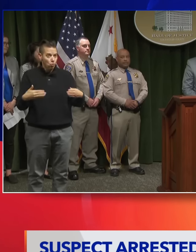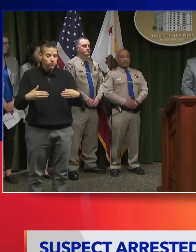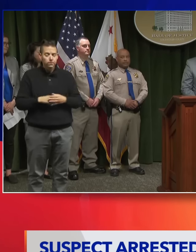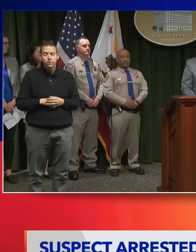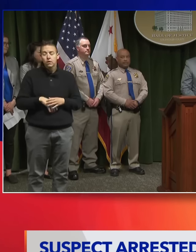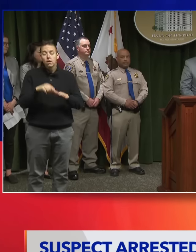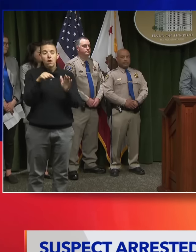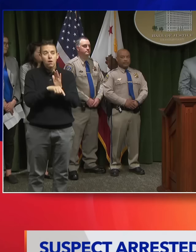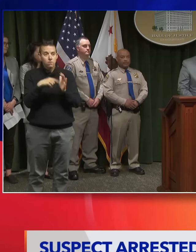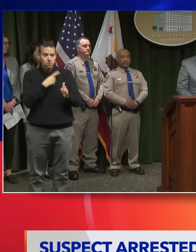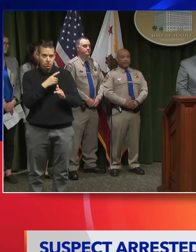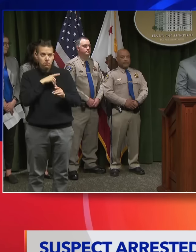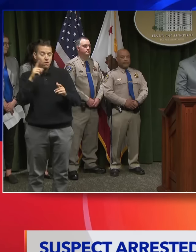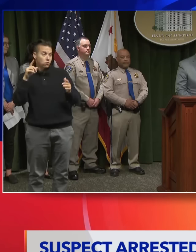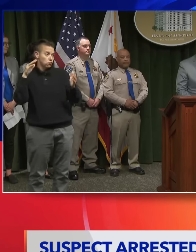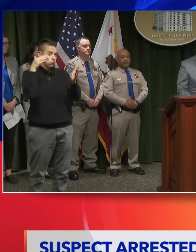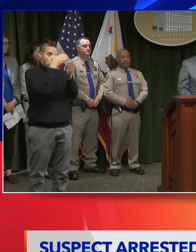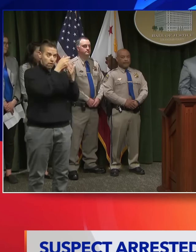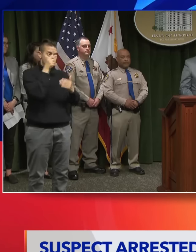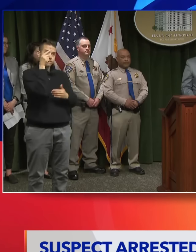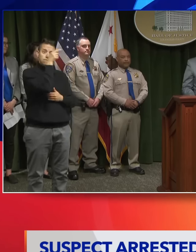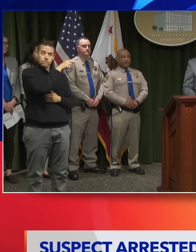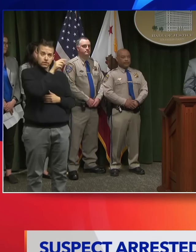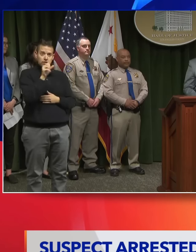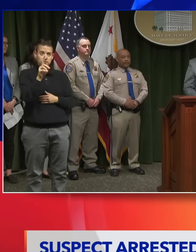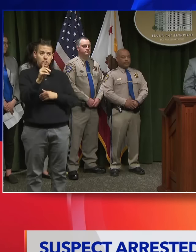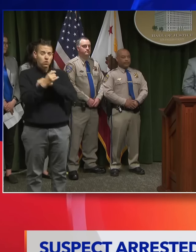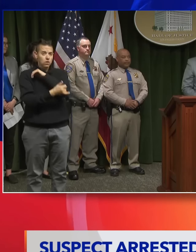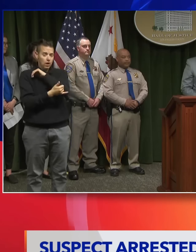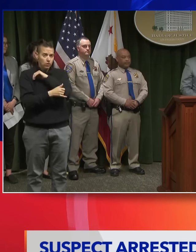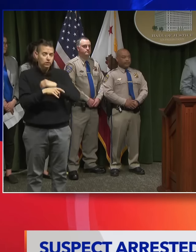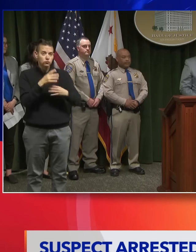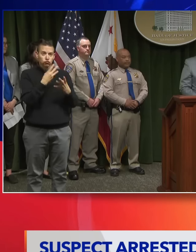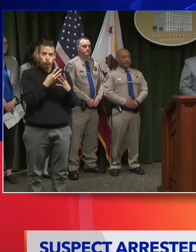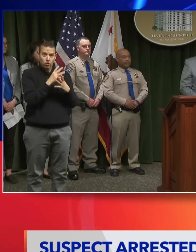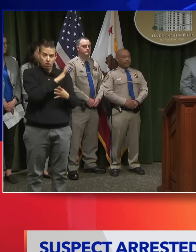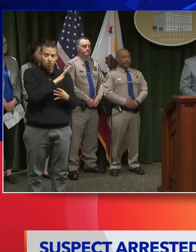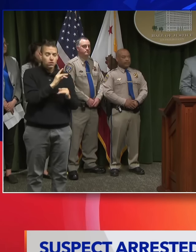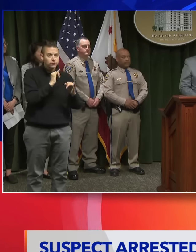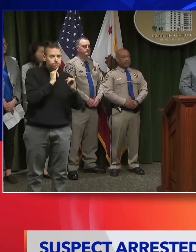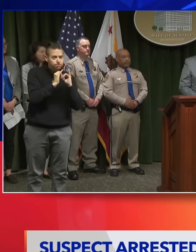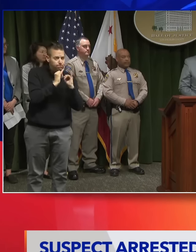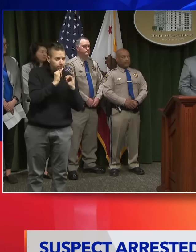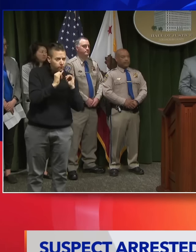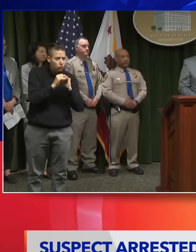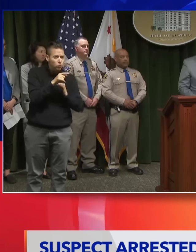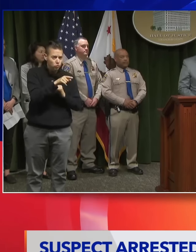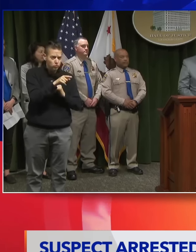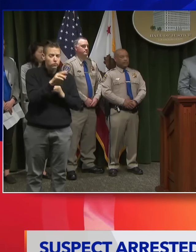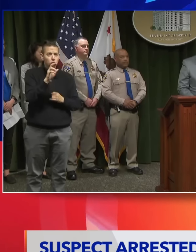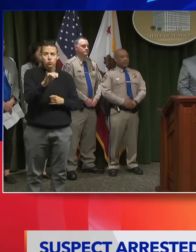PARKED AT A LOCATION IN A 2008 SILVER TOYOTA CAMRY FOUR-DOOR.